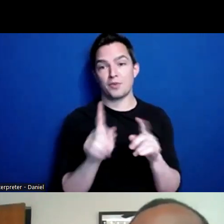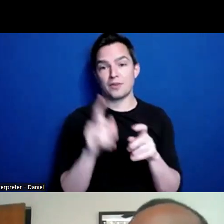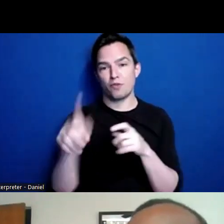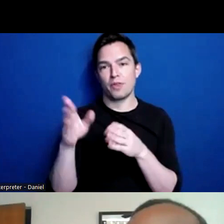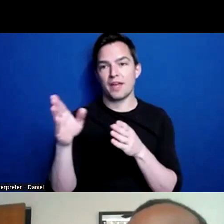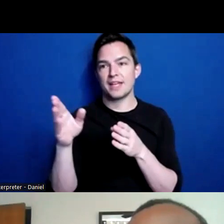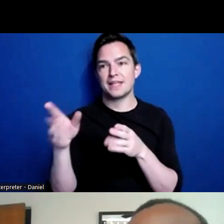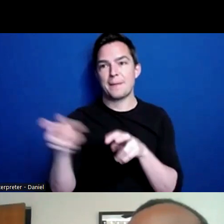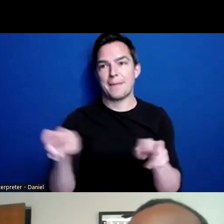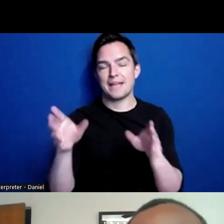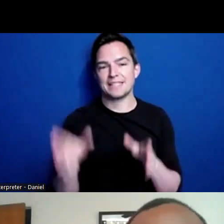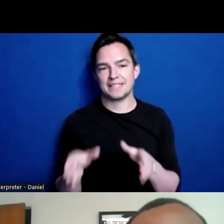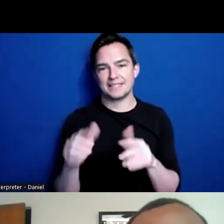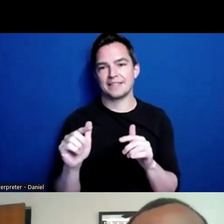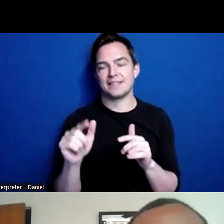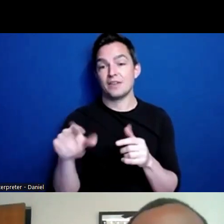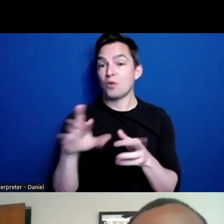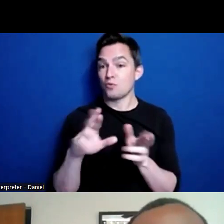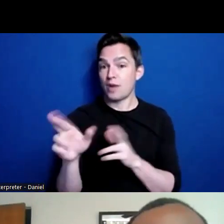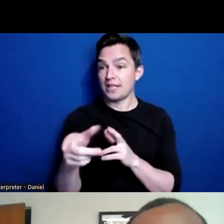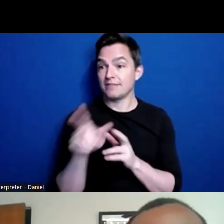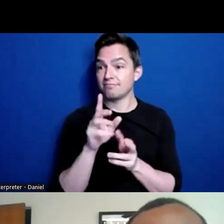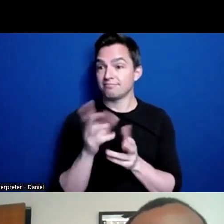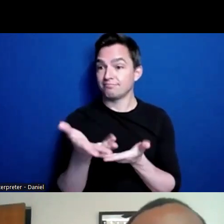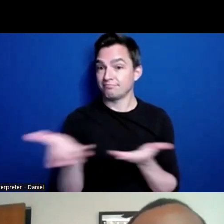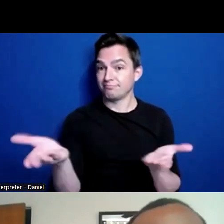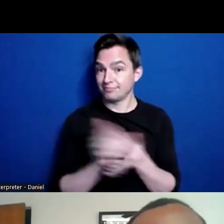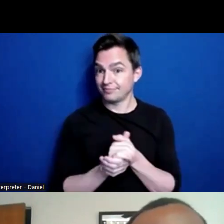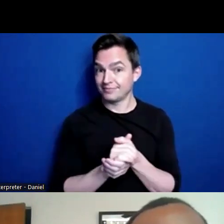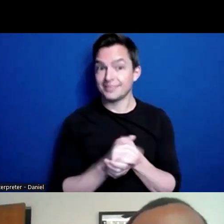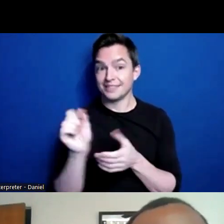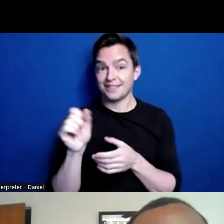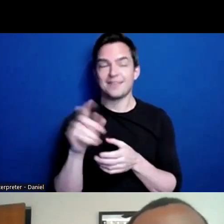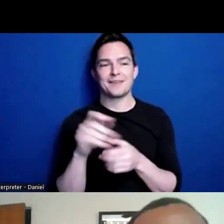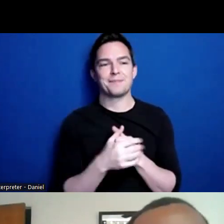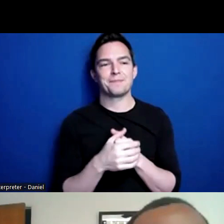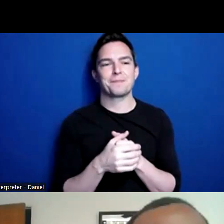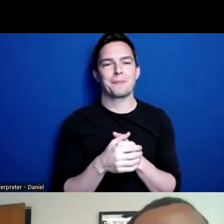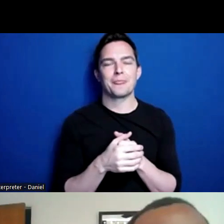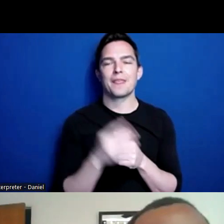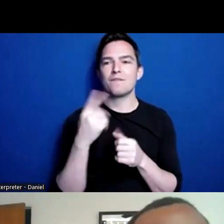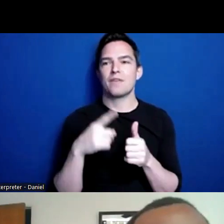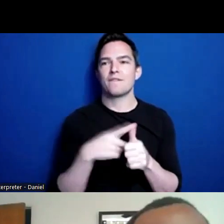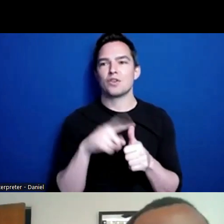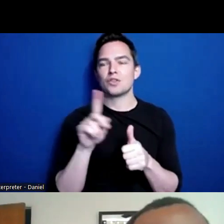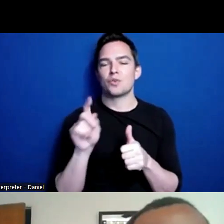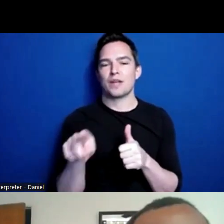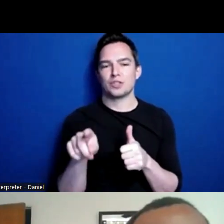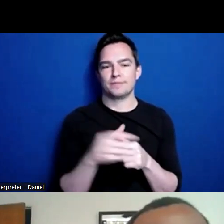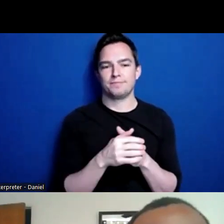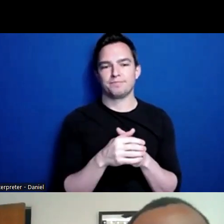though. Are we ready? Yeah. So, for the first question, this is for all the panelists,